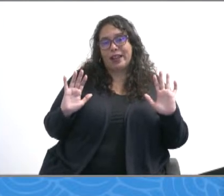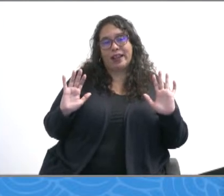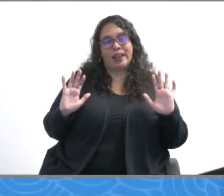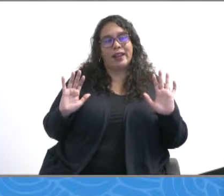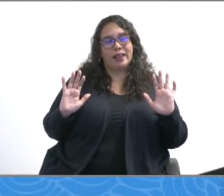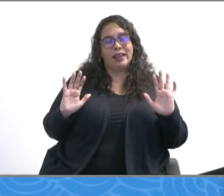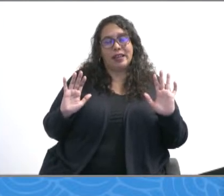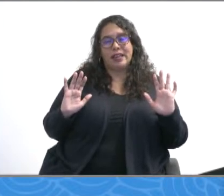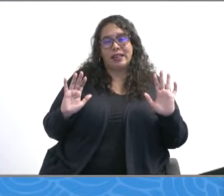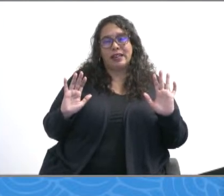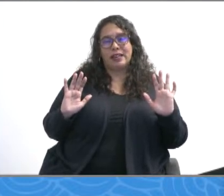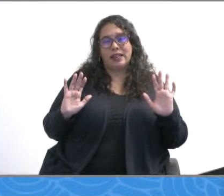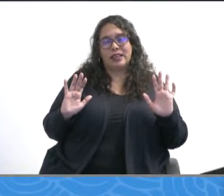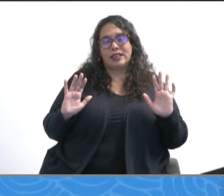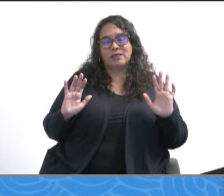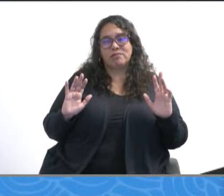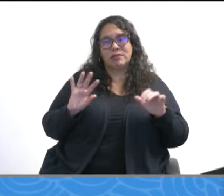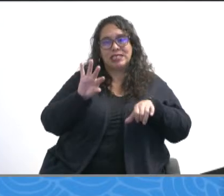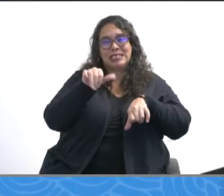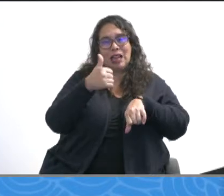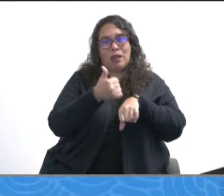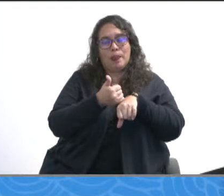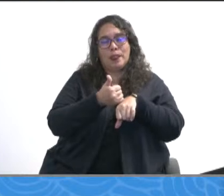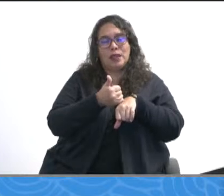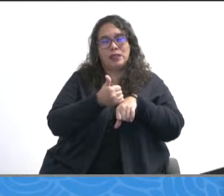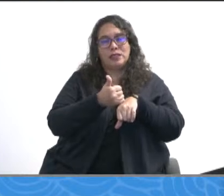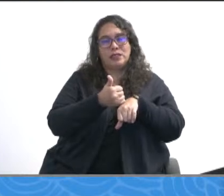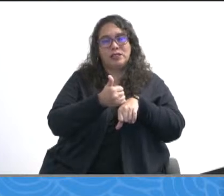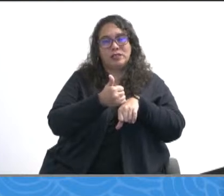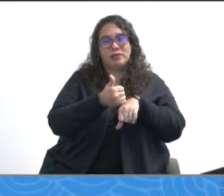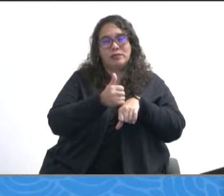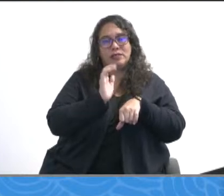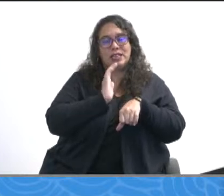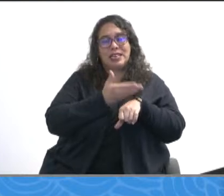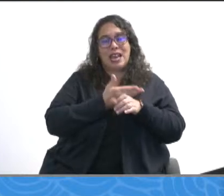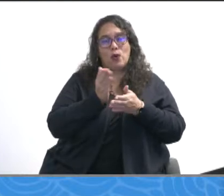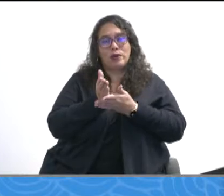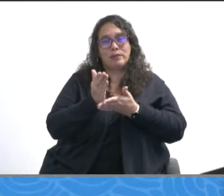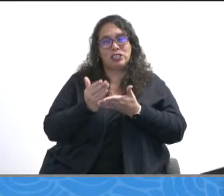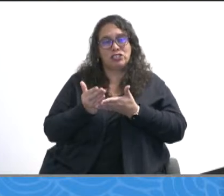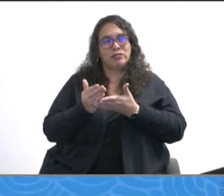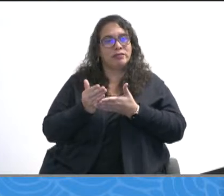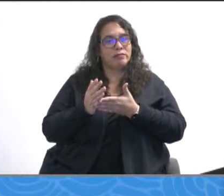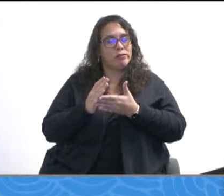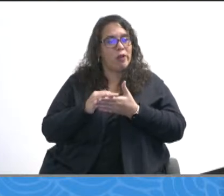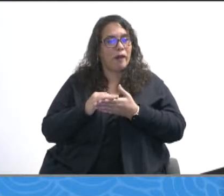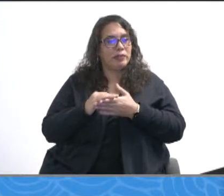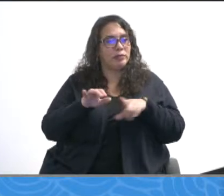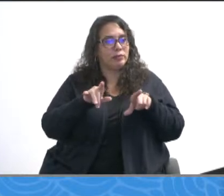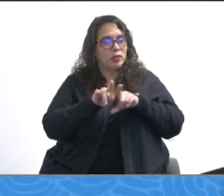that are in play, as we would say, in our budgets. But we also wanted to remind you